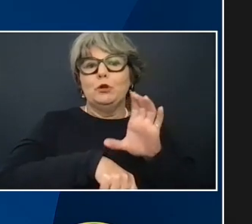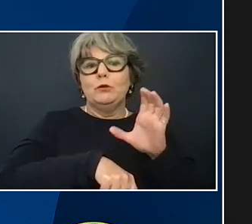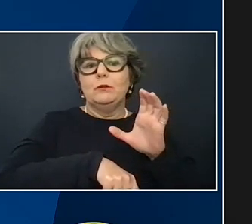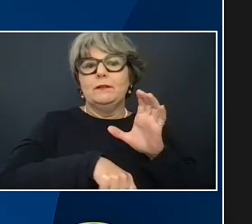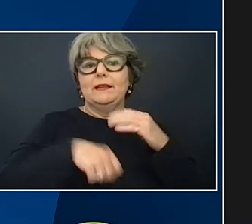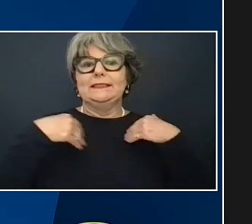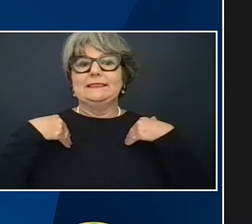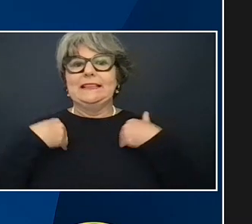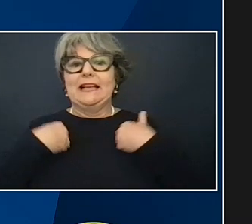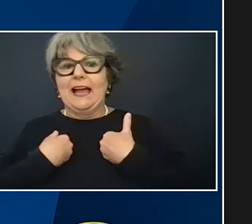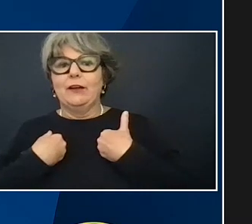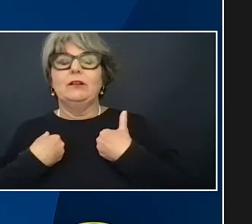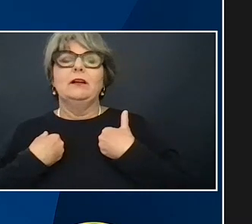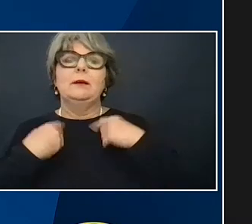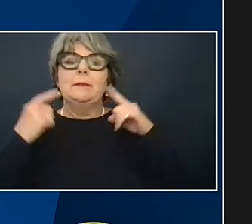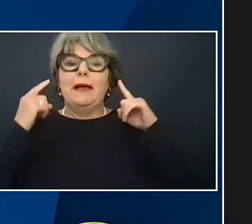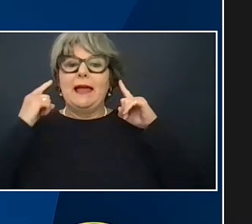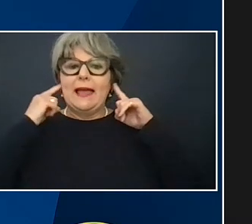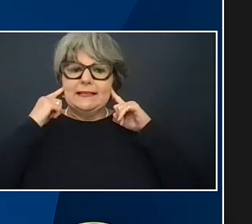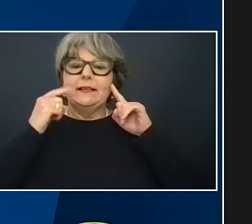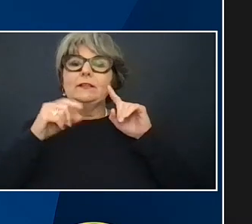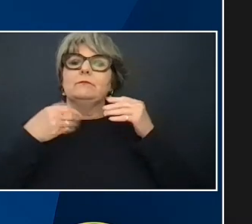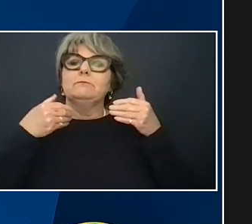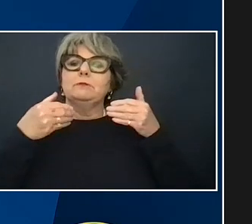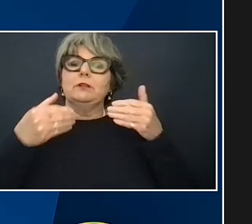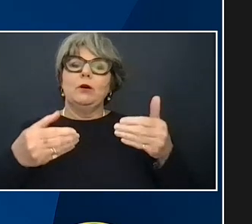But my headsets working, so, yeah. Can I just see the thumbs, please?